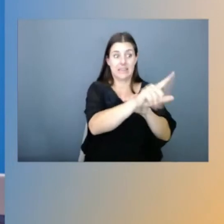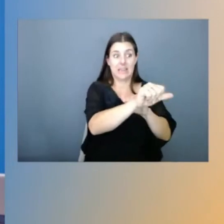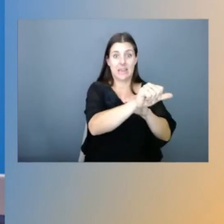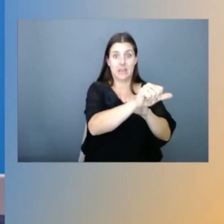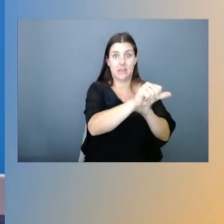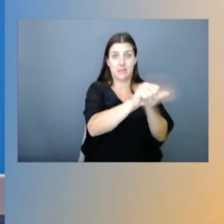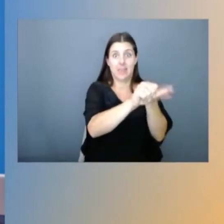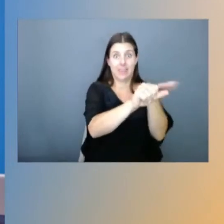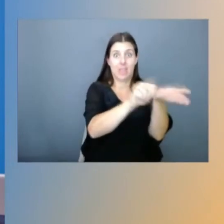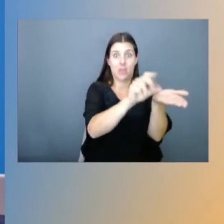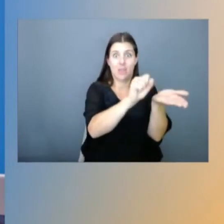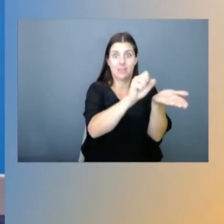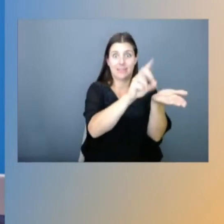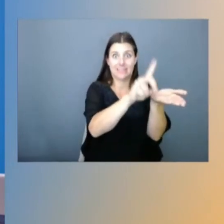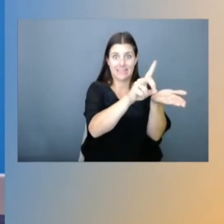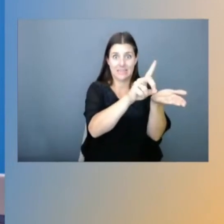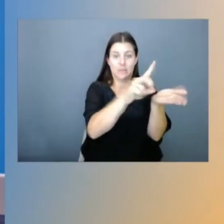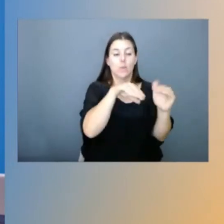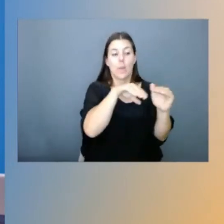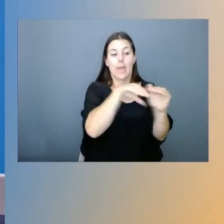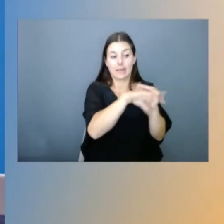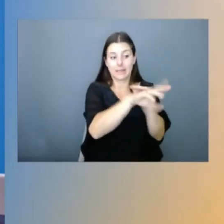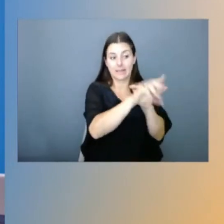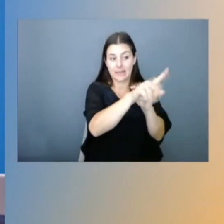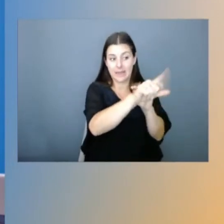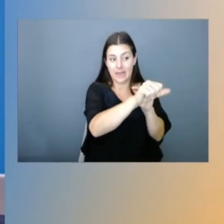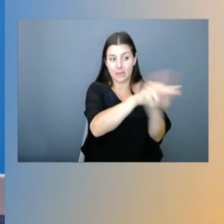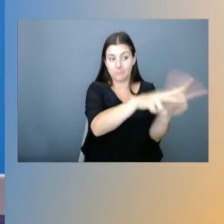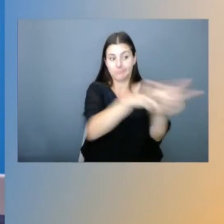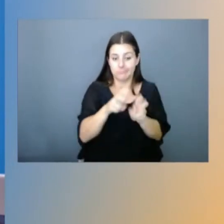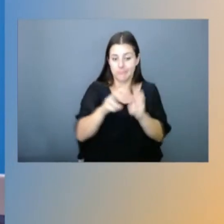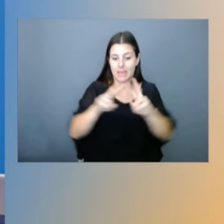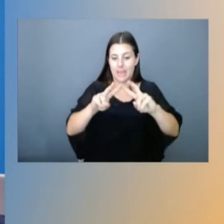they want to access the data, analyze it, and the amount of time they spend there